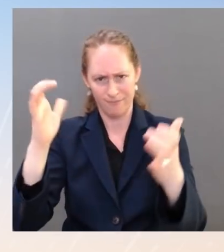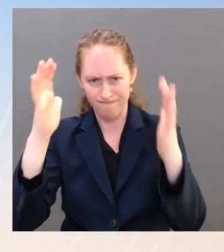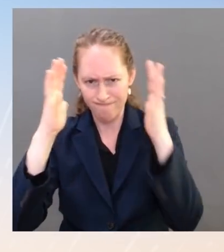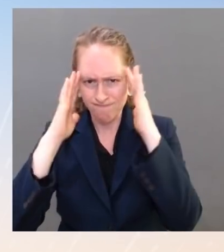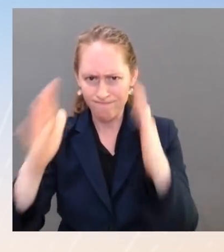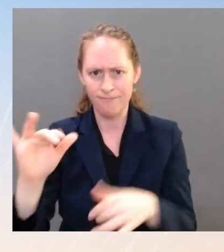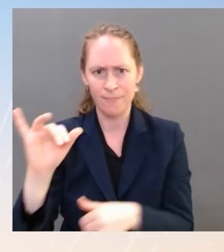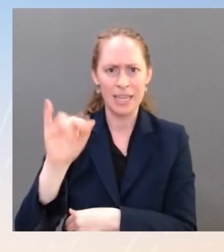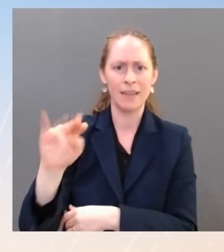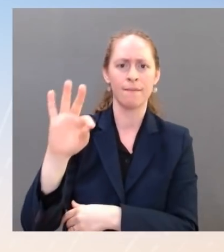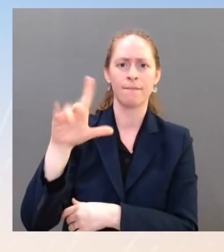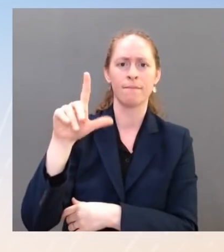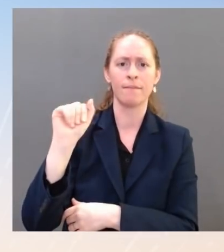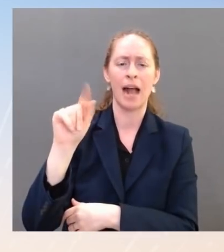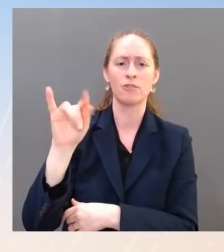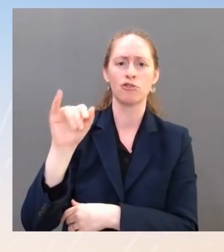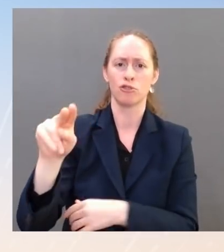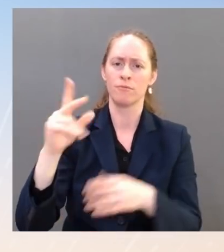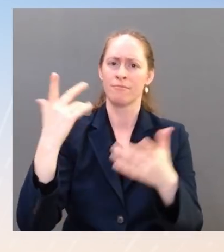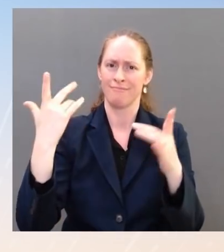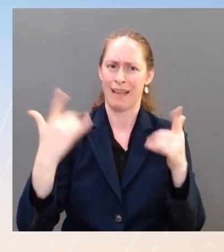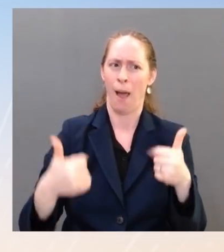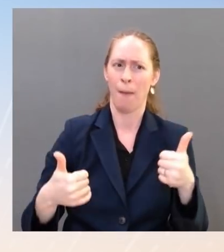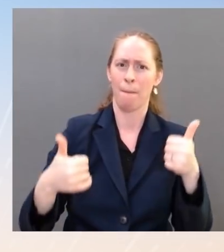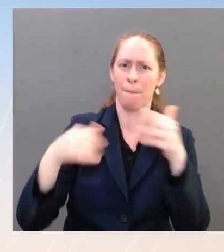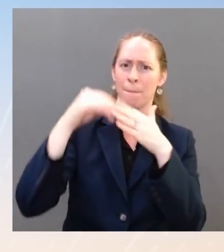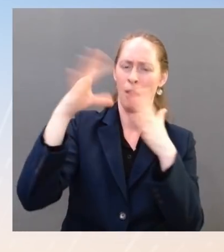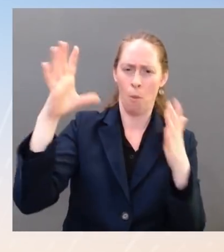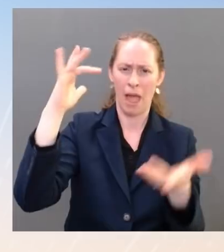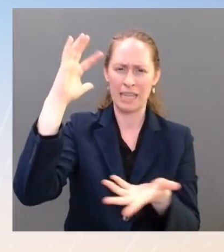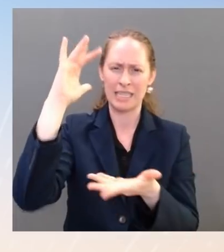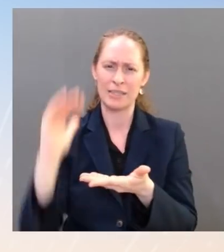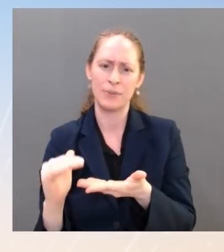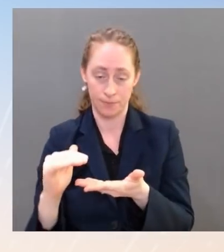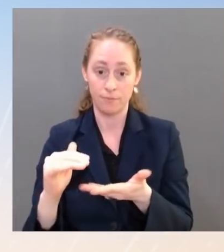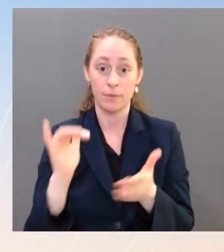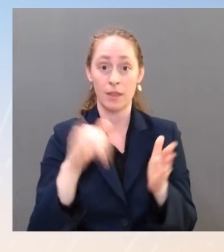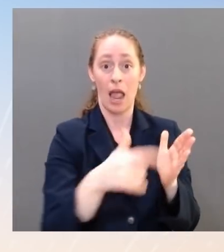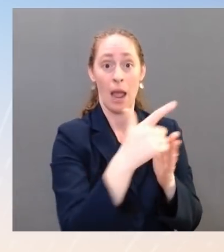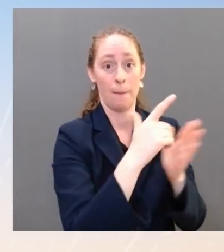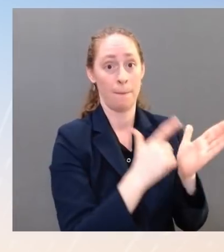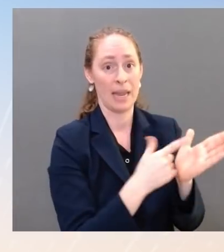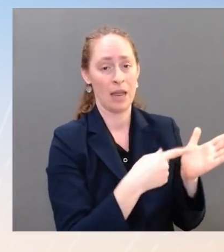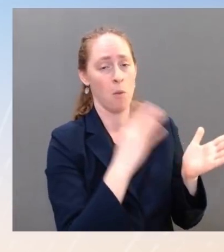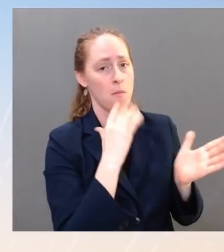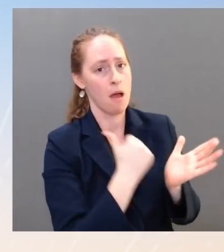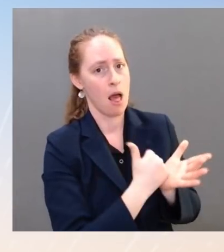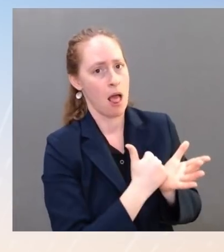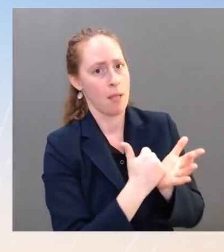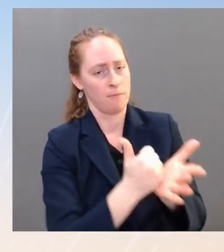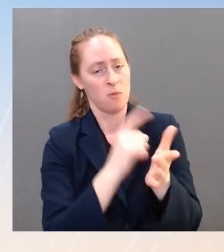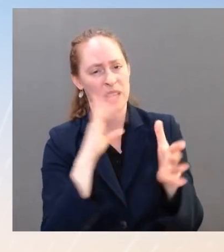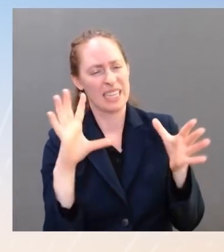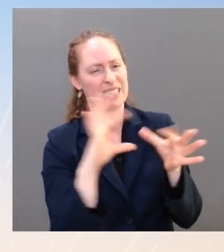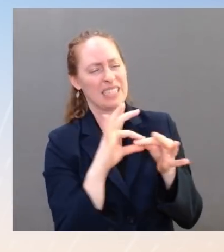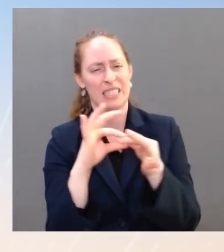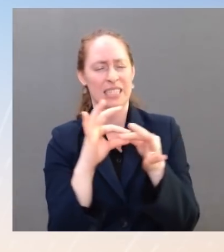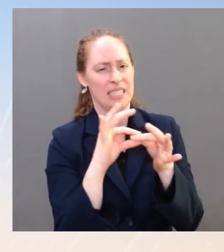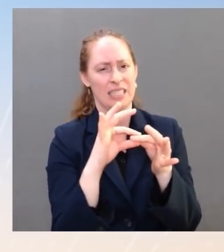This bill is integral to that effort in a couple of ways. First, by directly lowering the costs that families are facing right now.